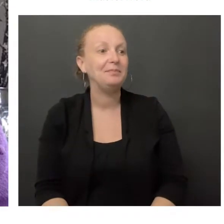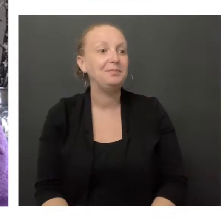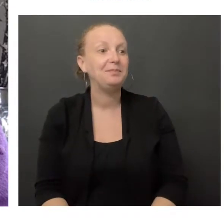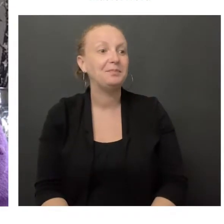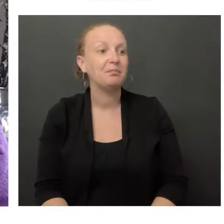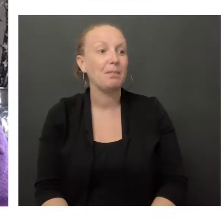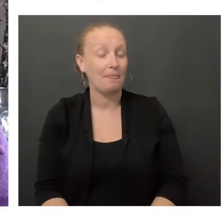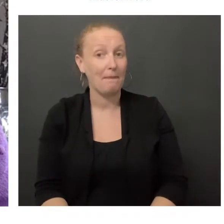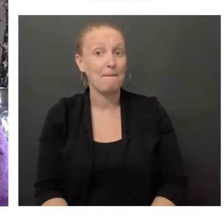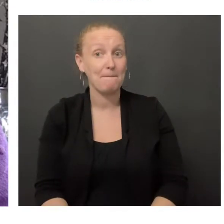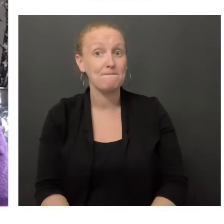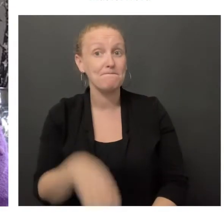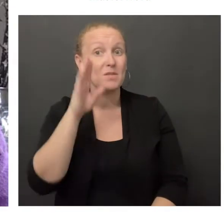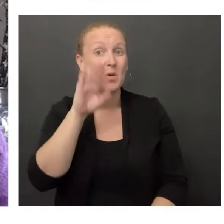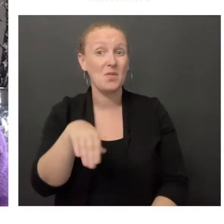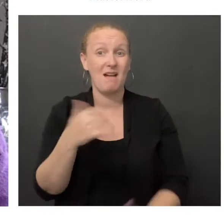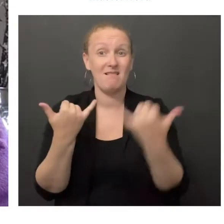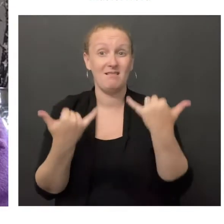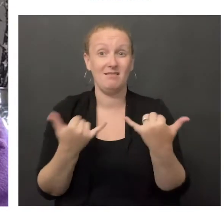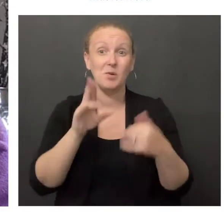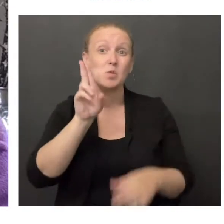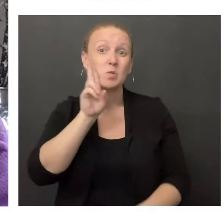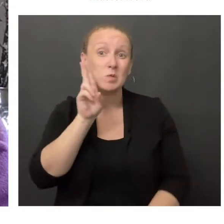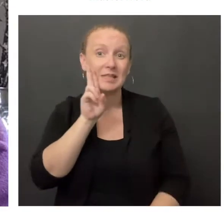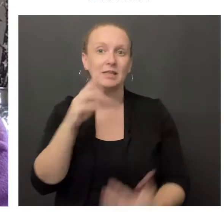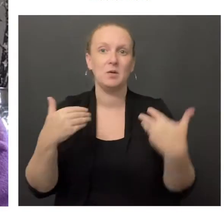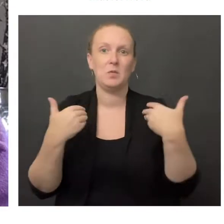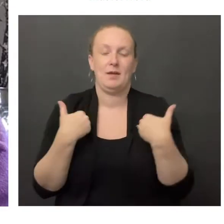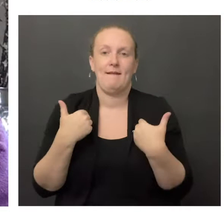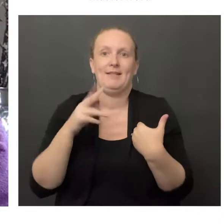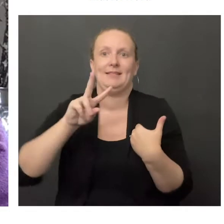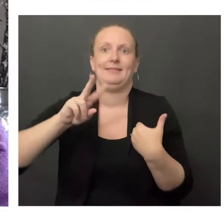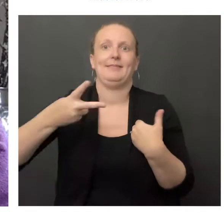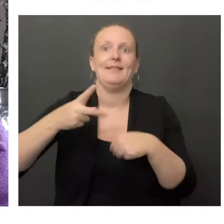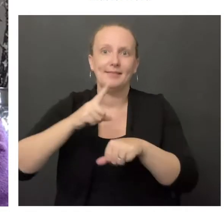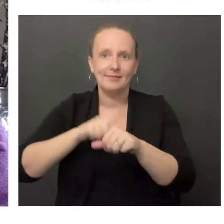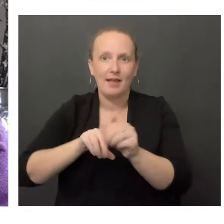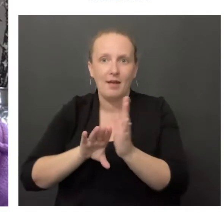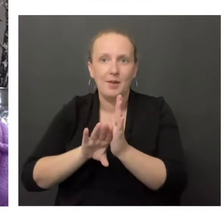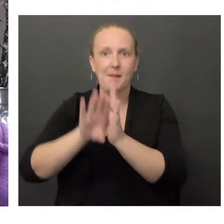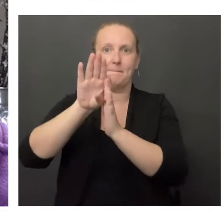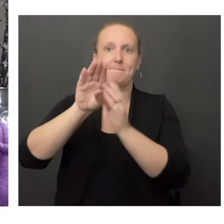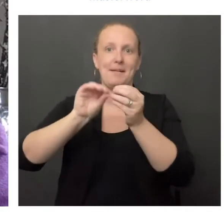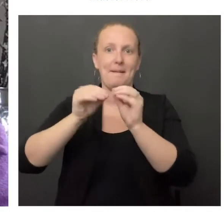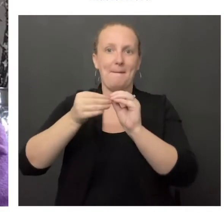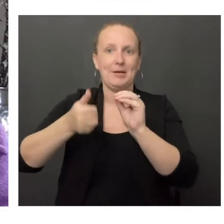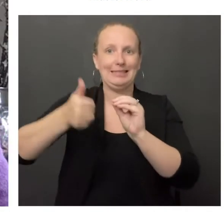two of COVID here in Houston, I wanted to ask you, what do you suggest